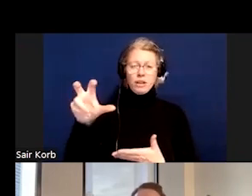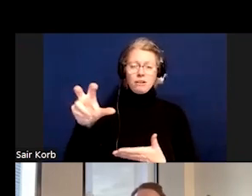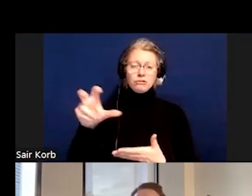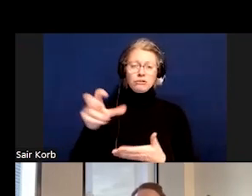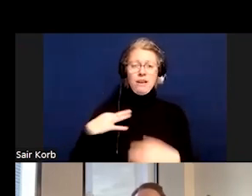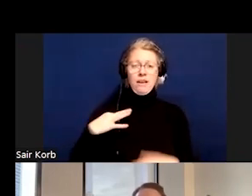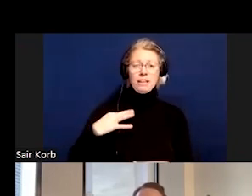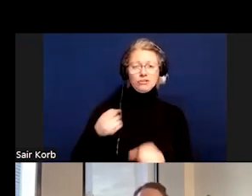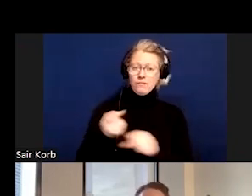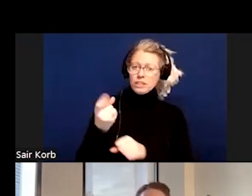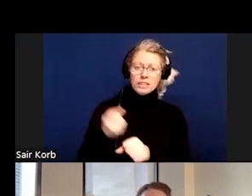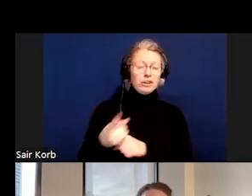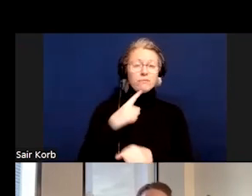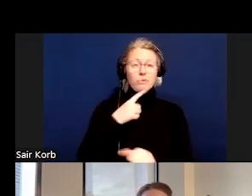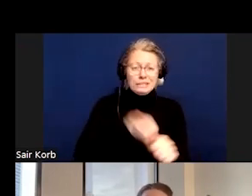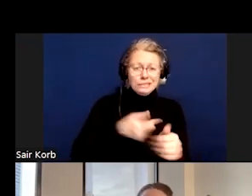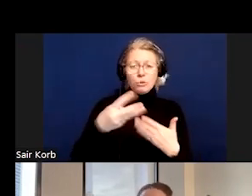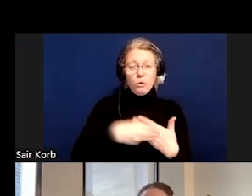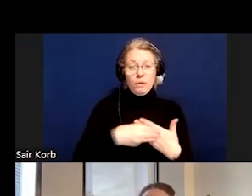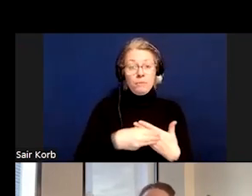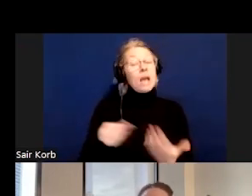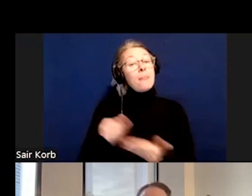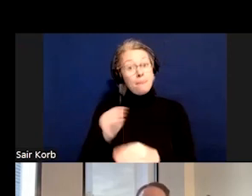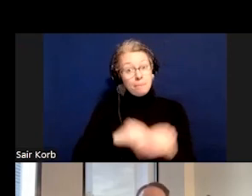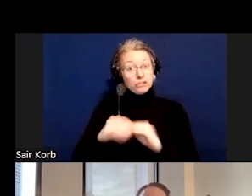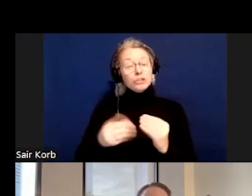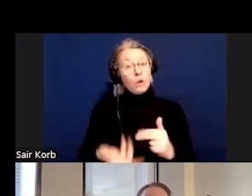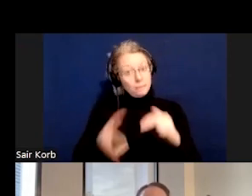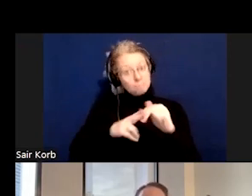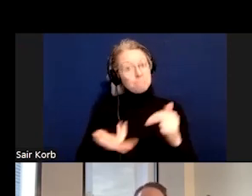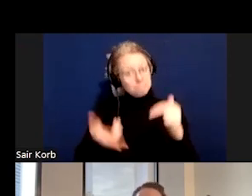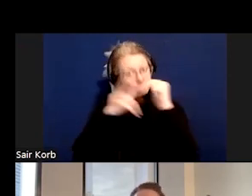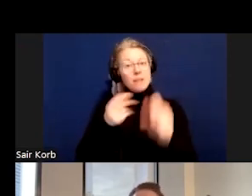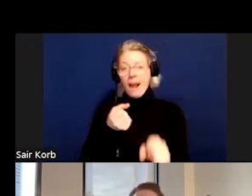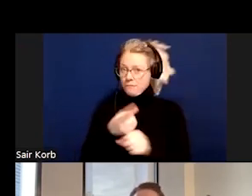year, and we're continuing to grow the budgets to these programs in response, particularly